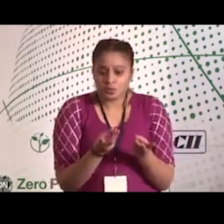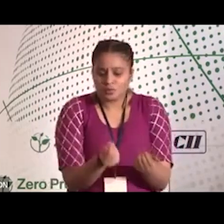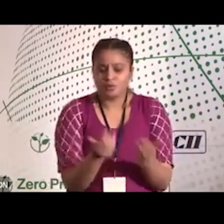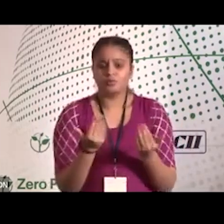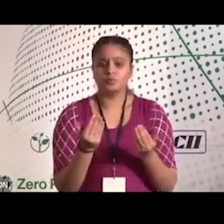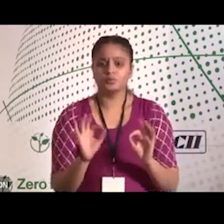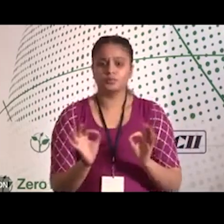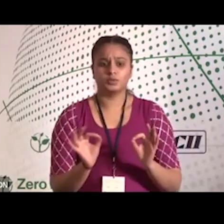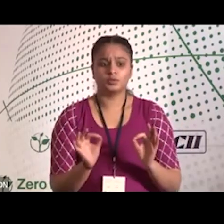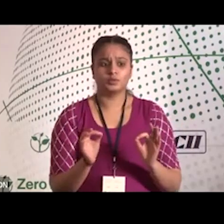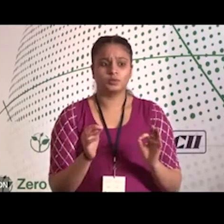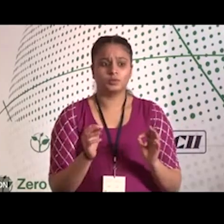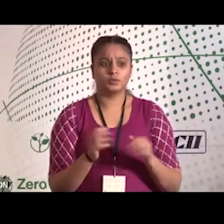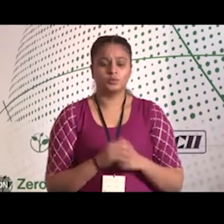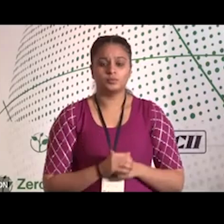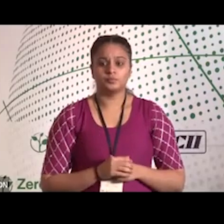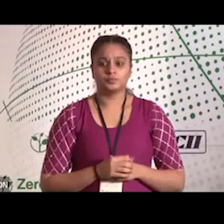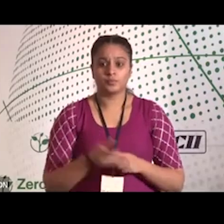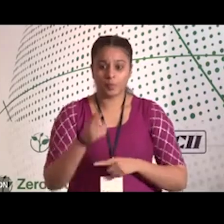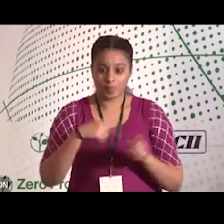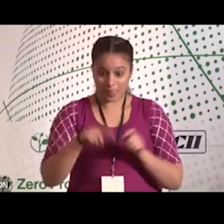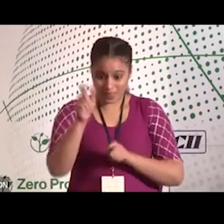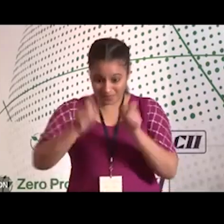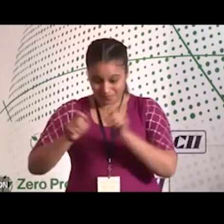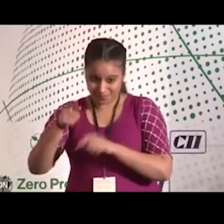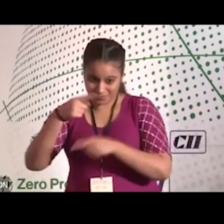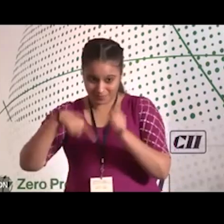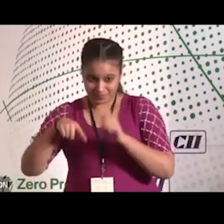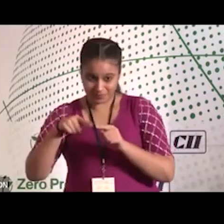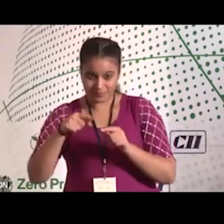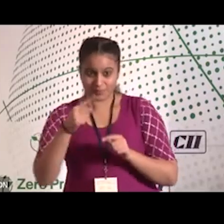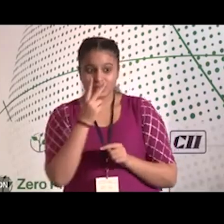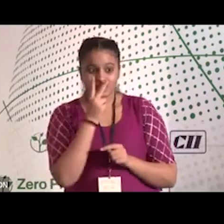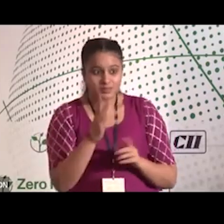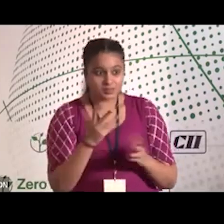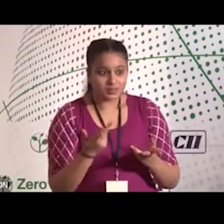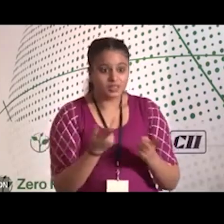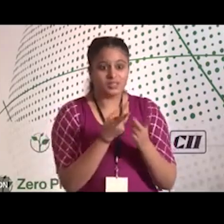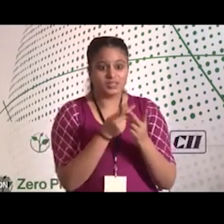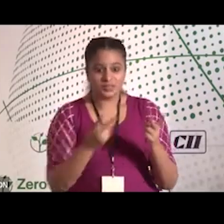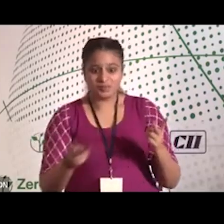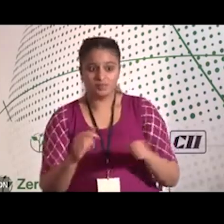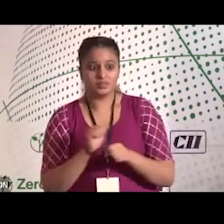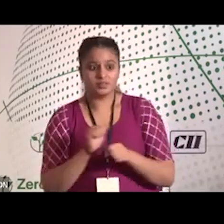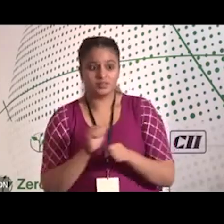You need to get people who are as passionate as you work.